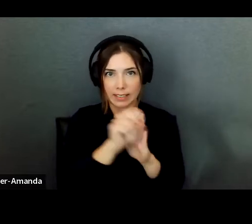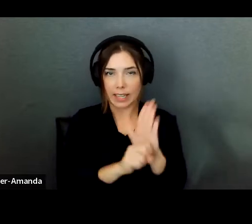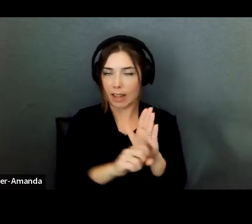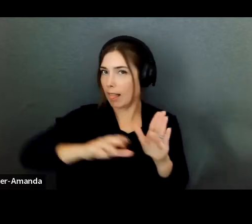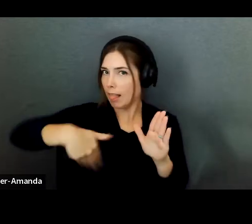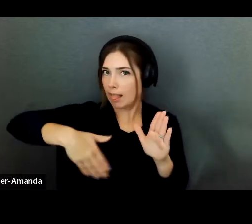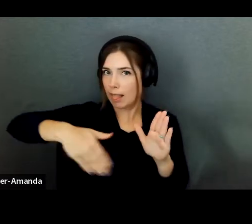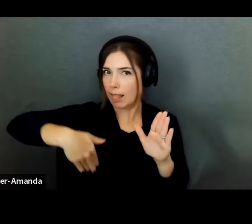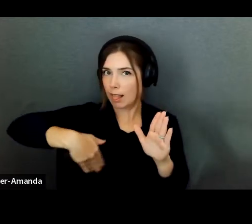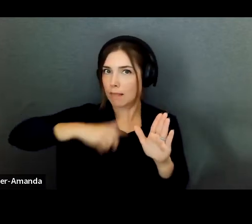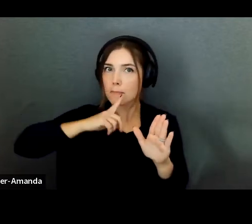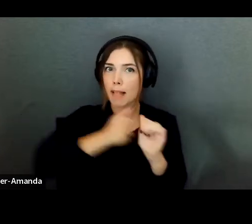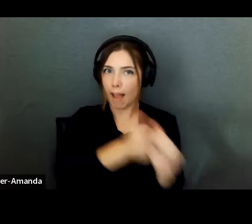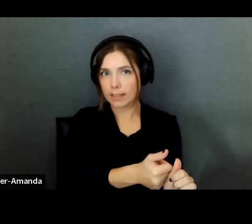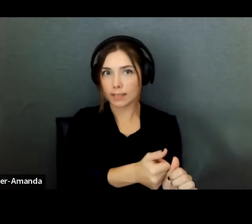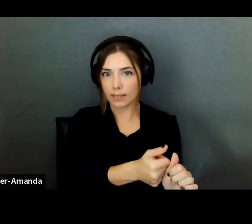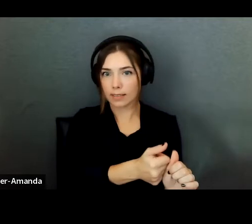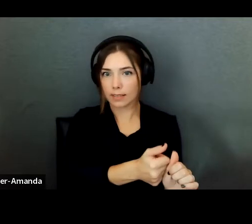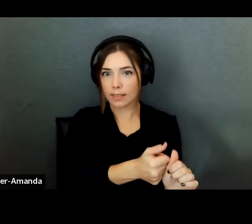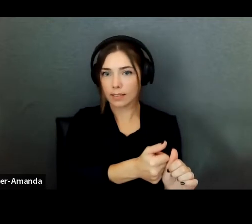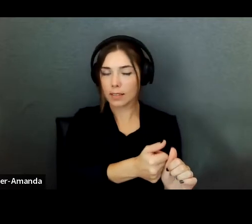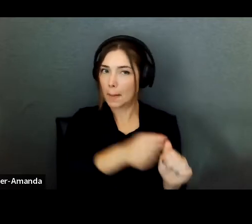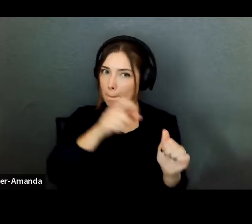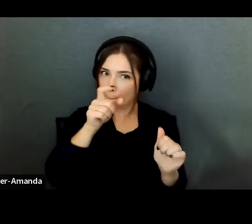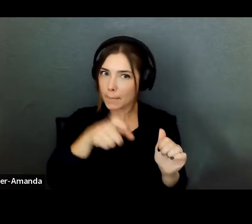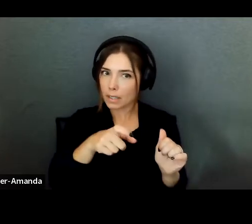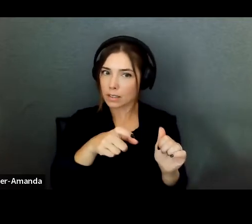They have to be concrete and time limited.